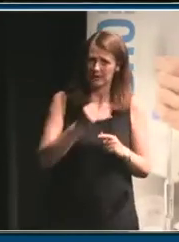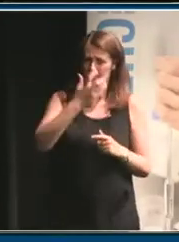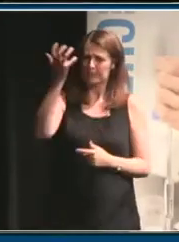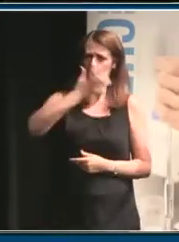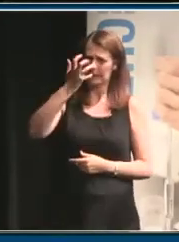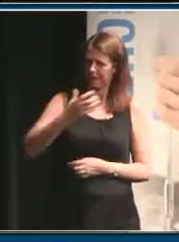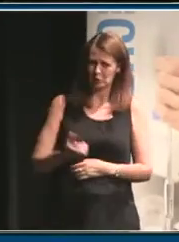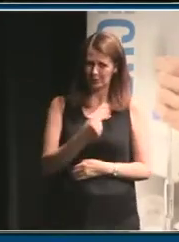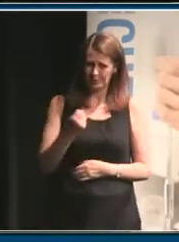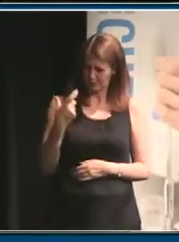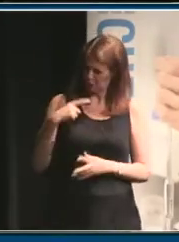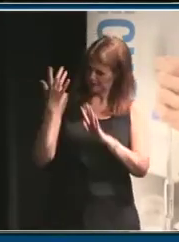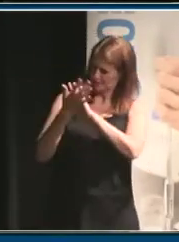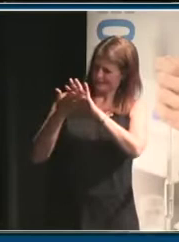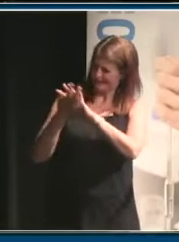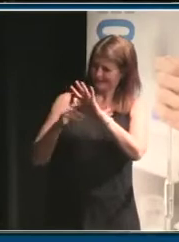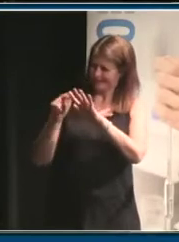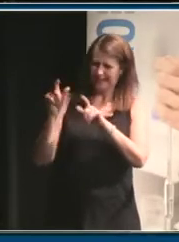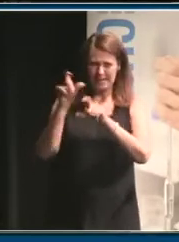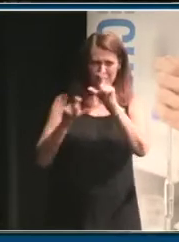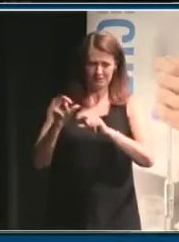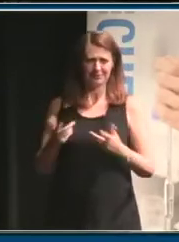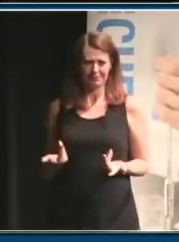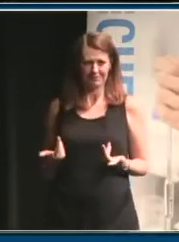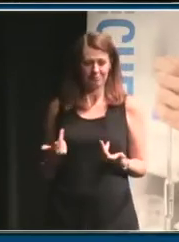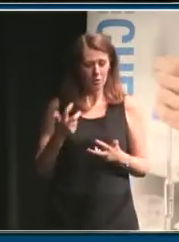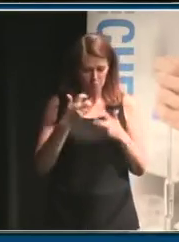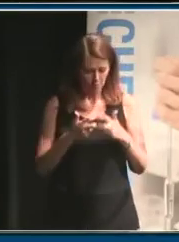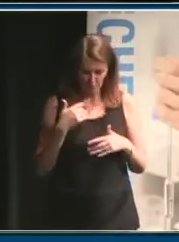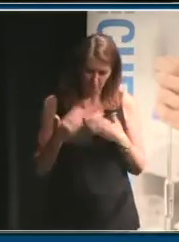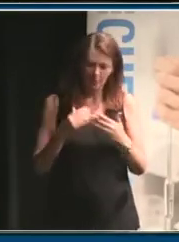It's just what it means to be a chemist. But no problem we're going to wear gloves to protect our